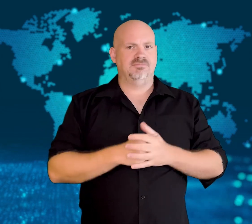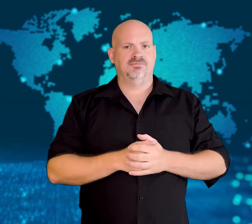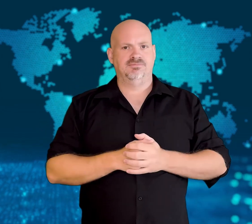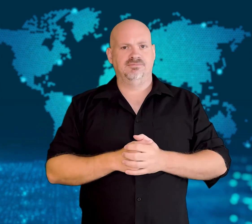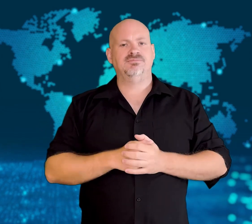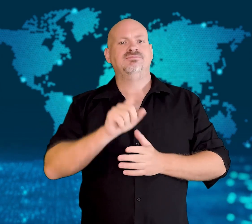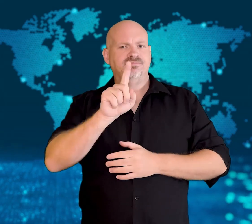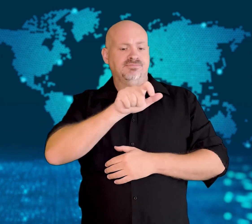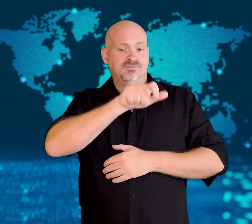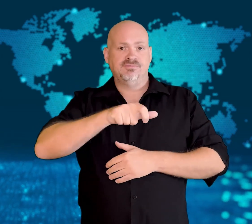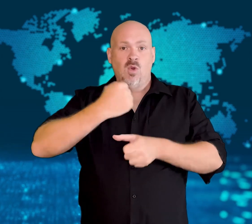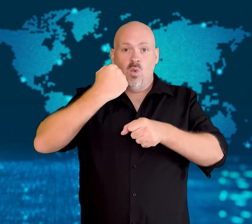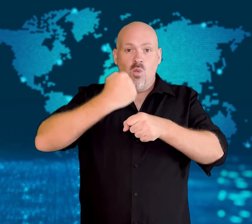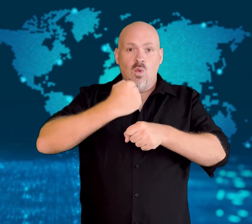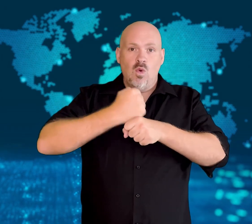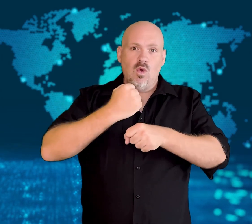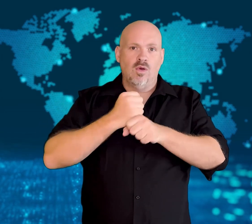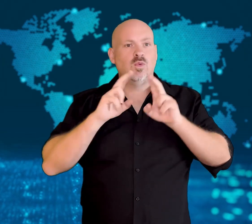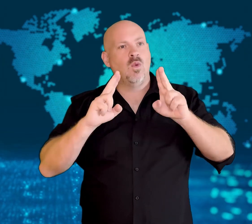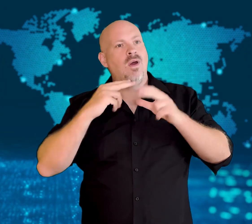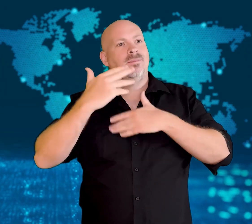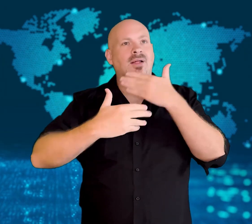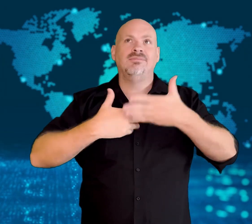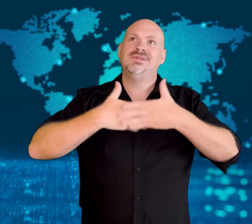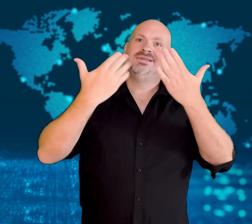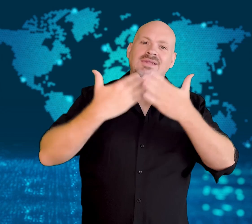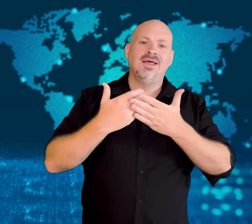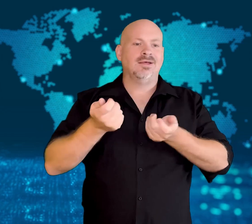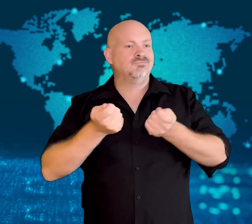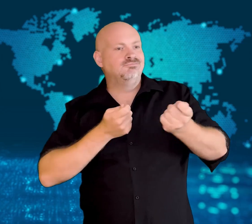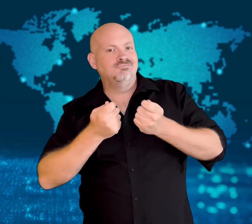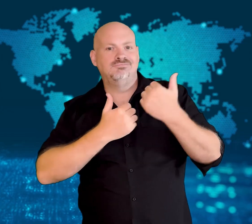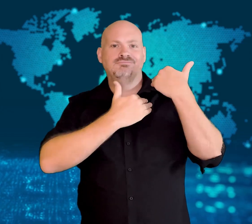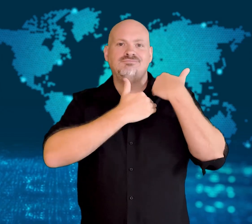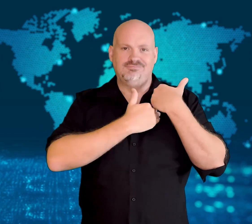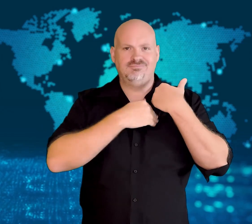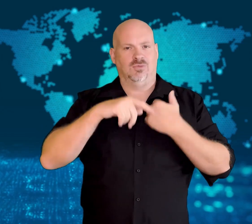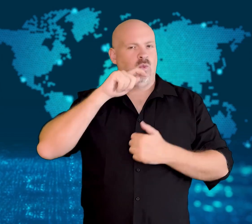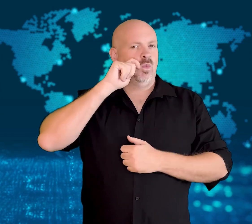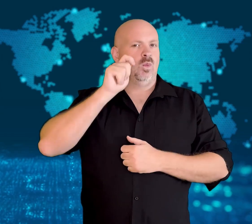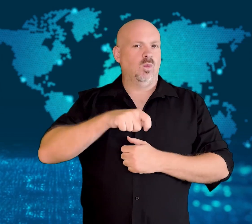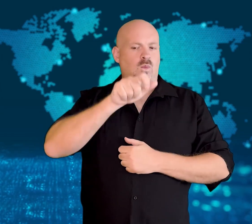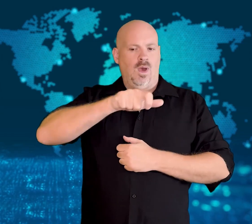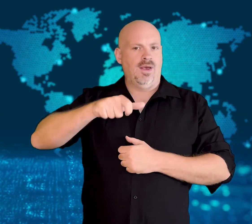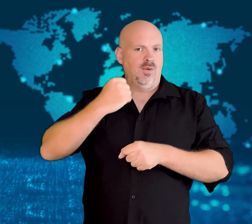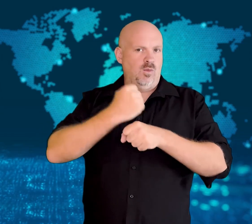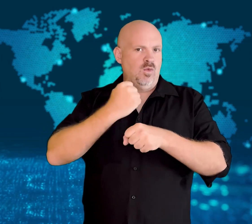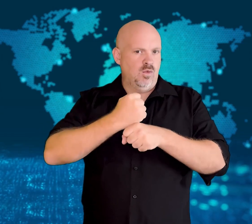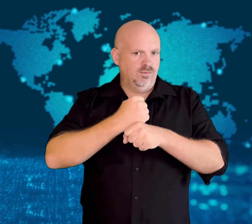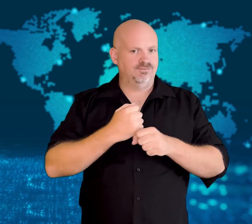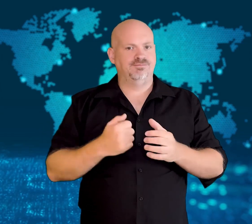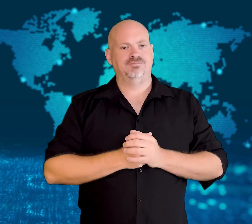Ukrainian workers are responsible for the day-to-day operations of the facilities,